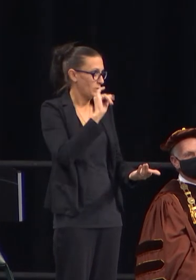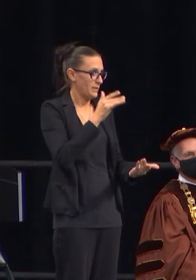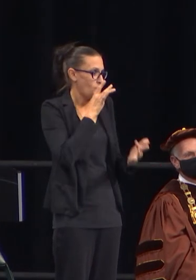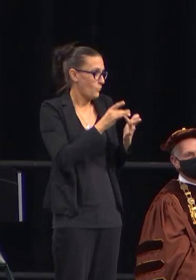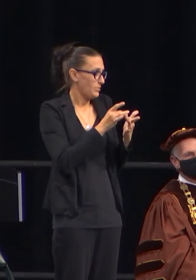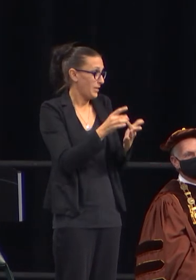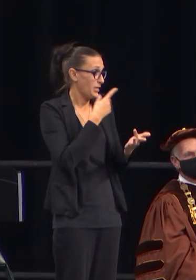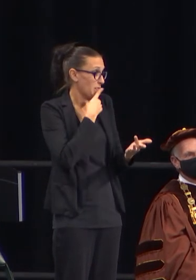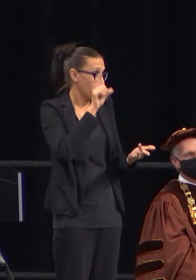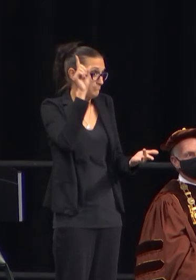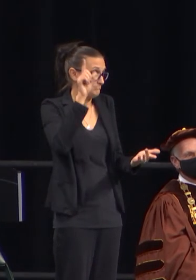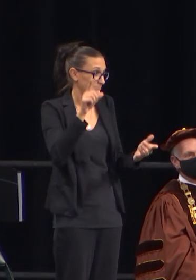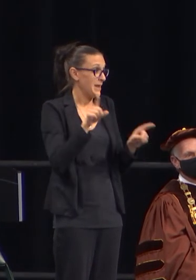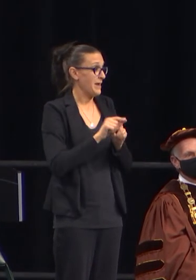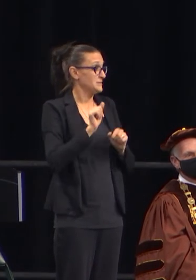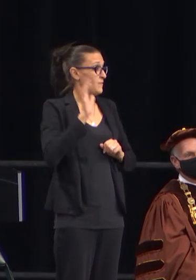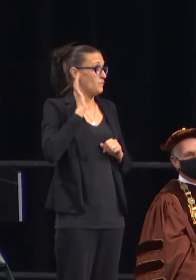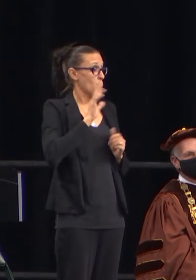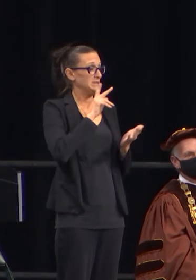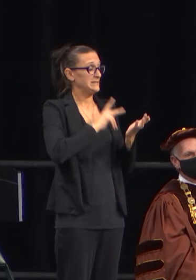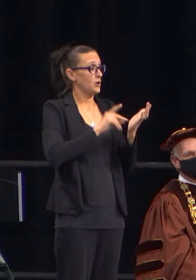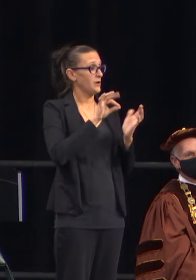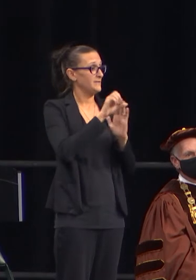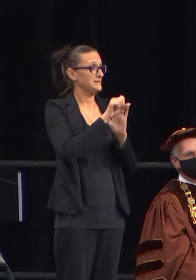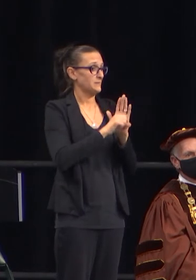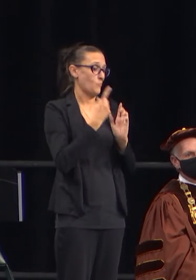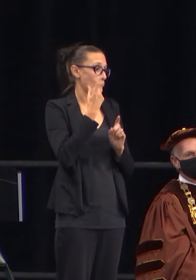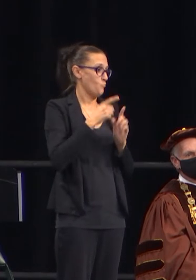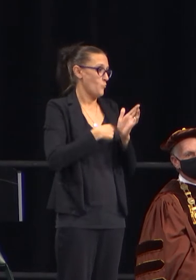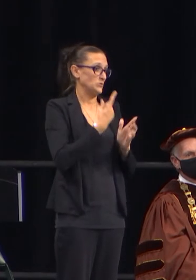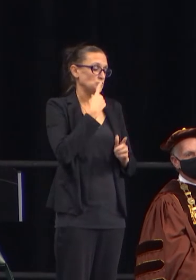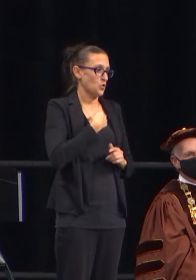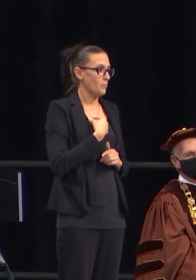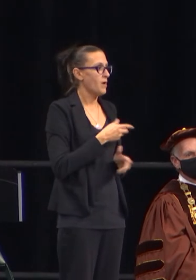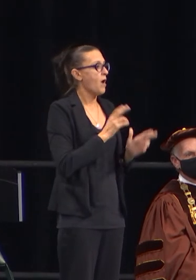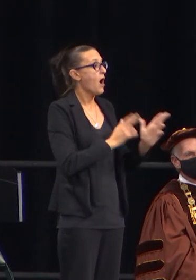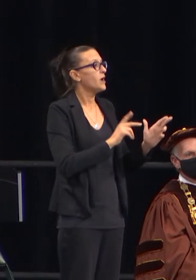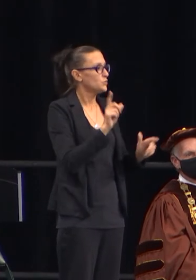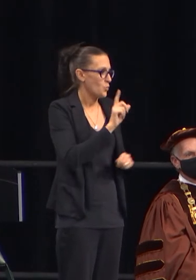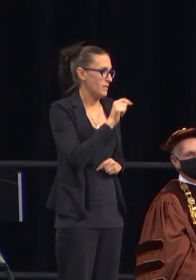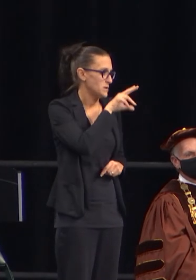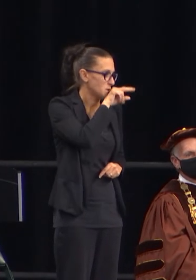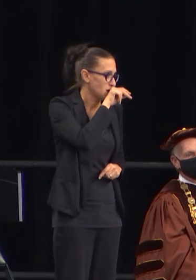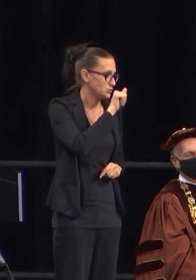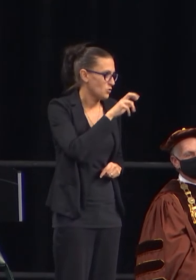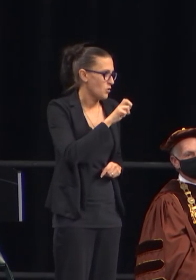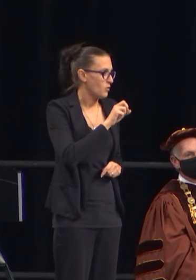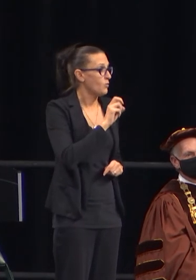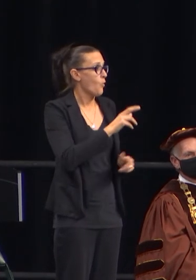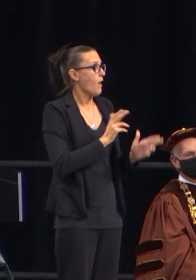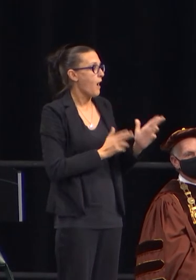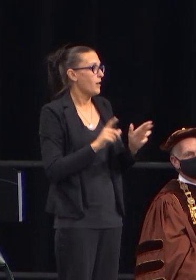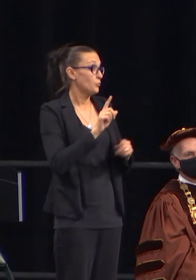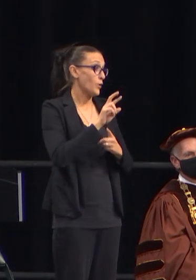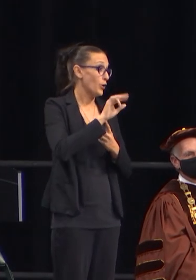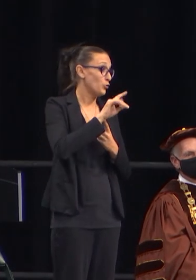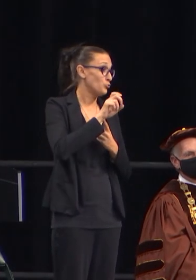As a former Secretary of State once told me, "Hunt where the ducks are." Or maybe hunt where the Riverbats fly.